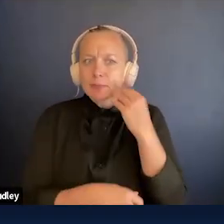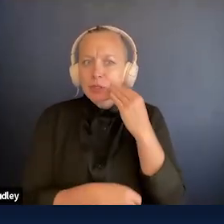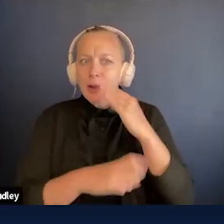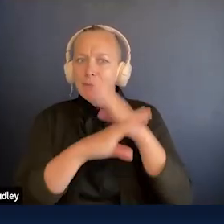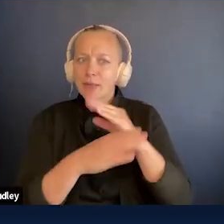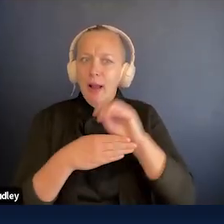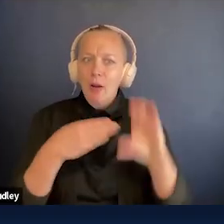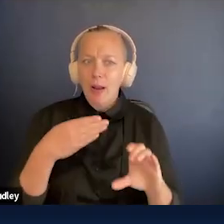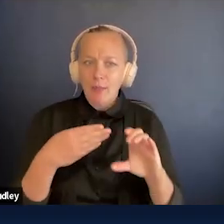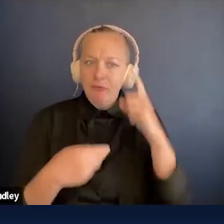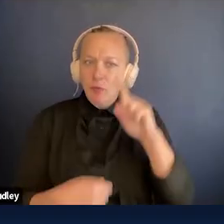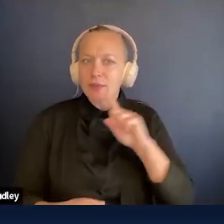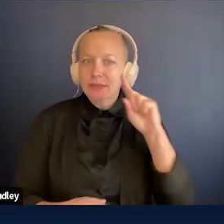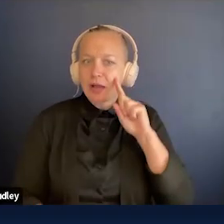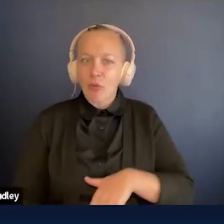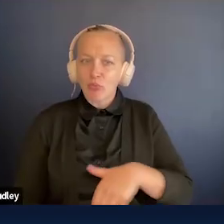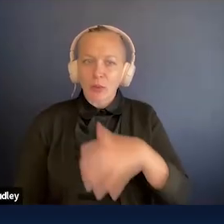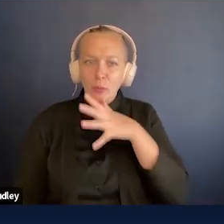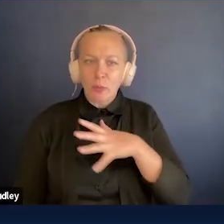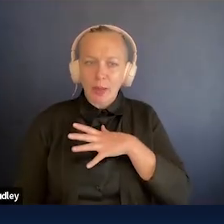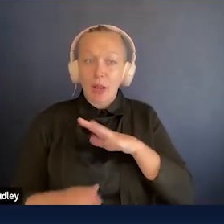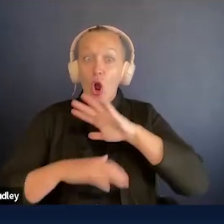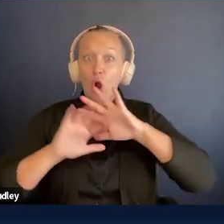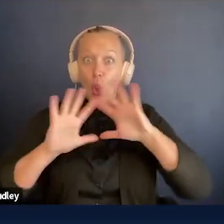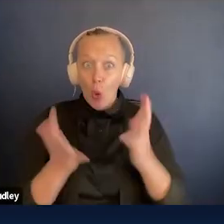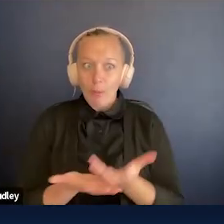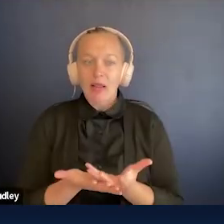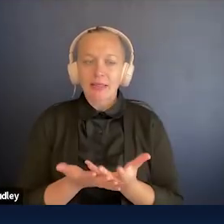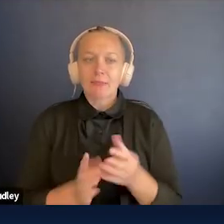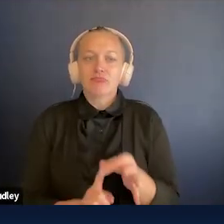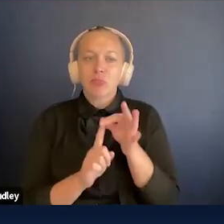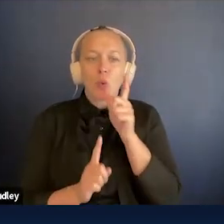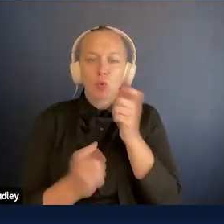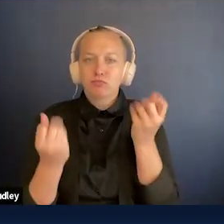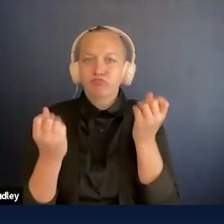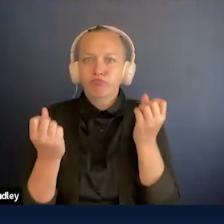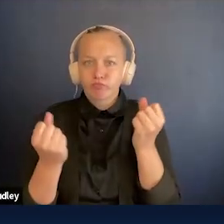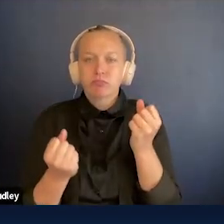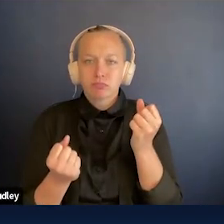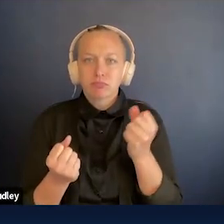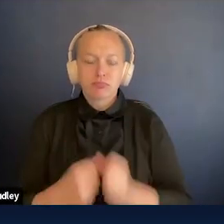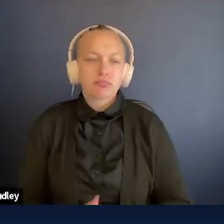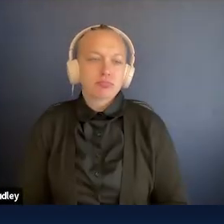Um, pregnant women globally, with their particular attention to those who use sign language.